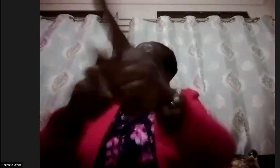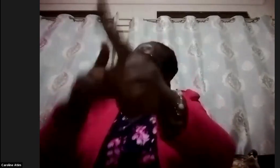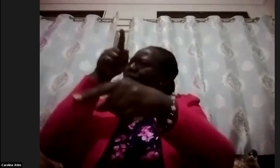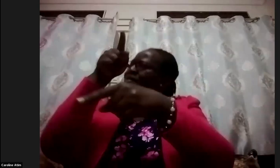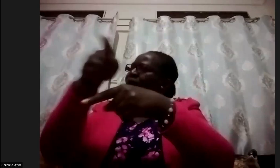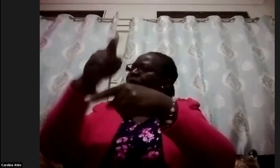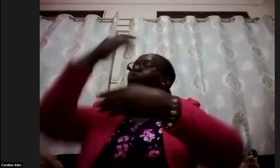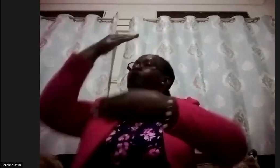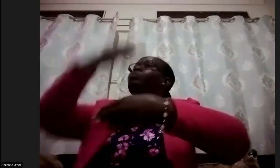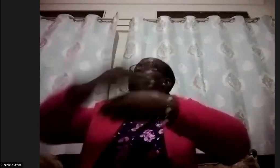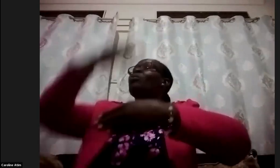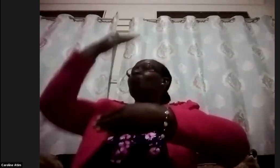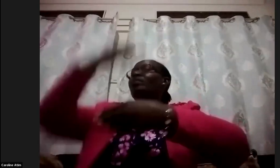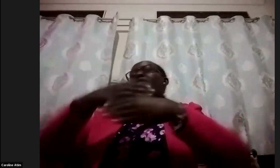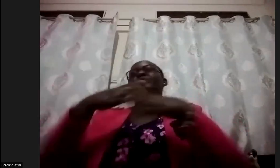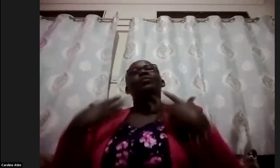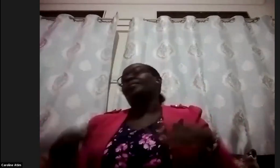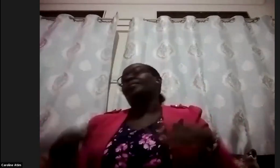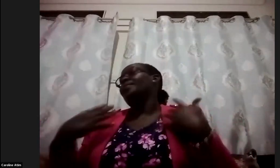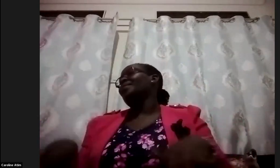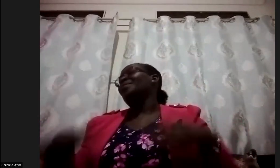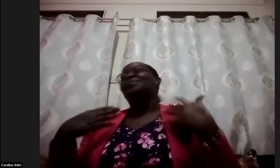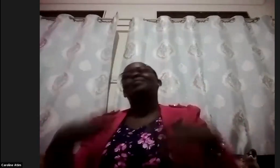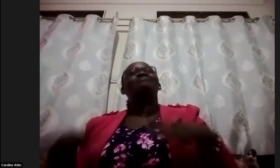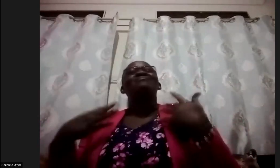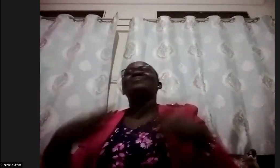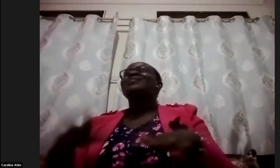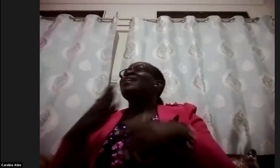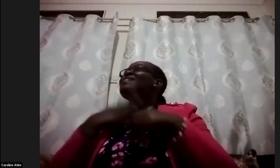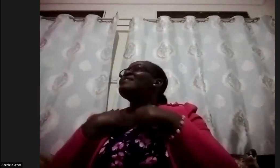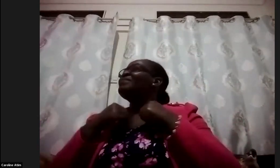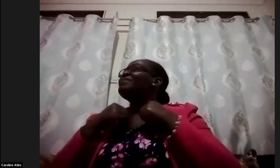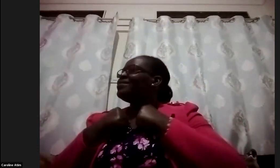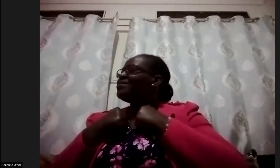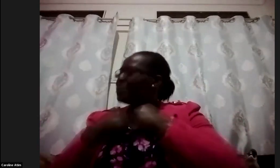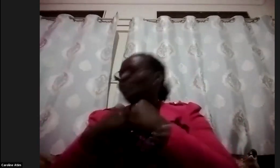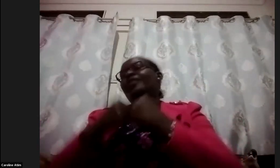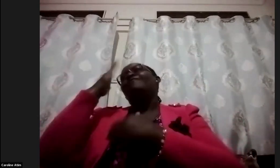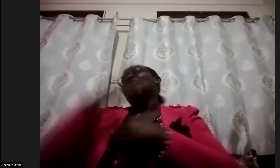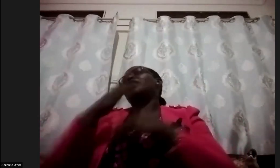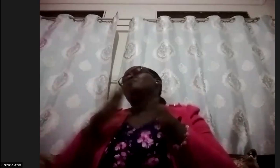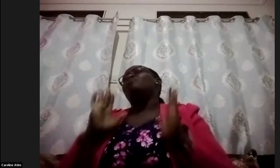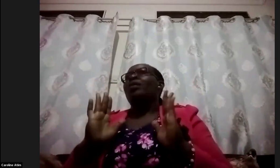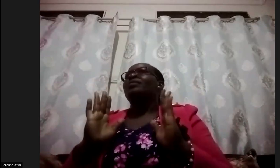issues. As we reached the board, he border, it was a very tough